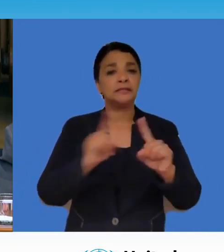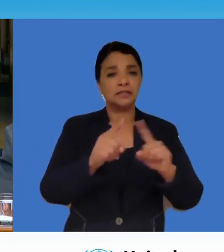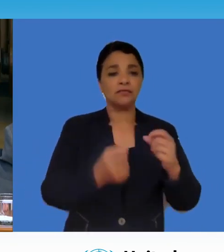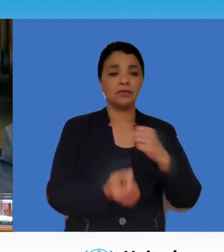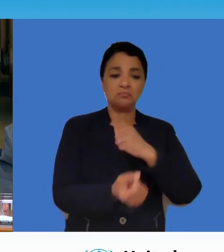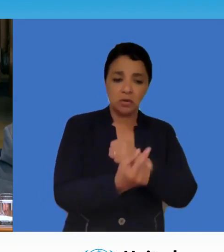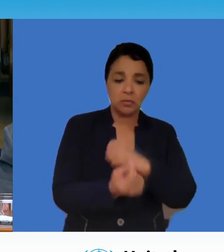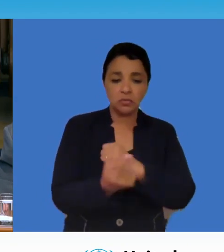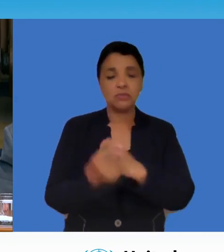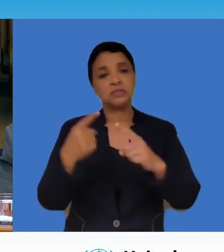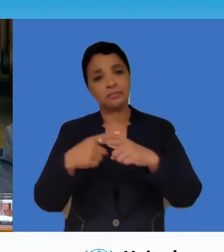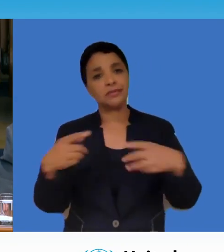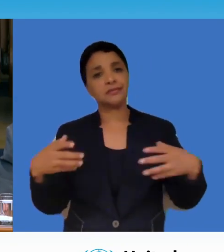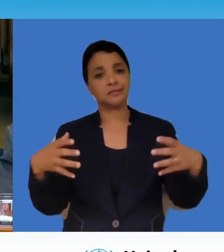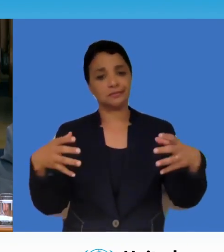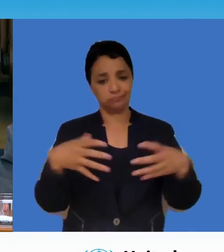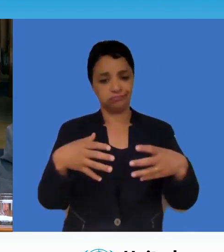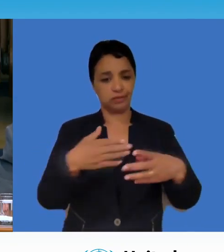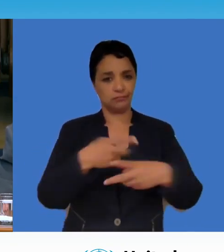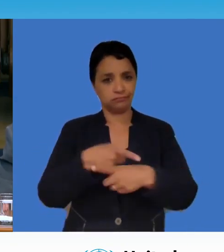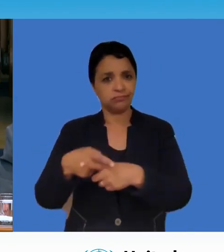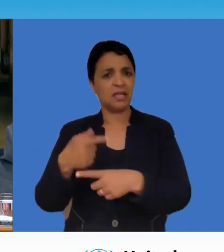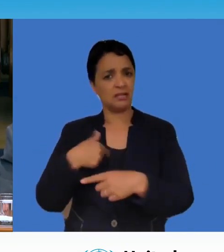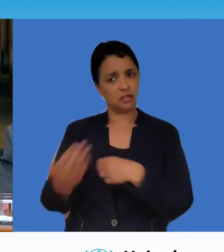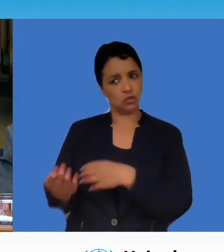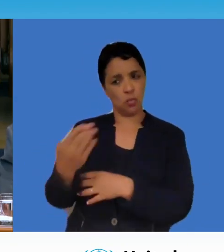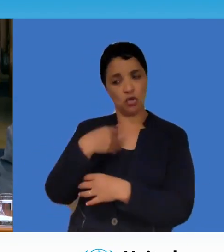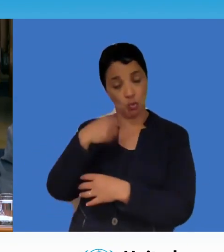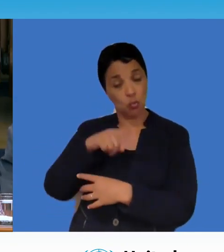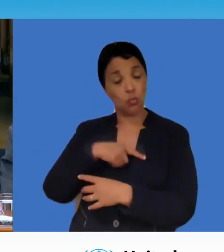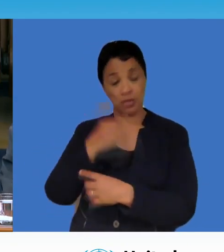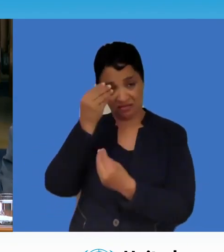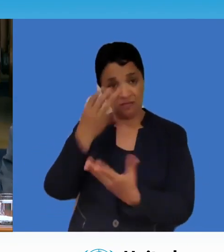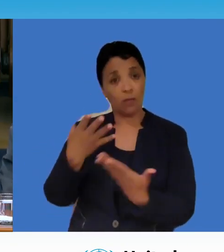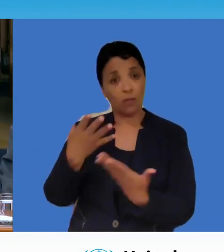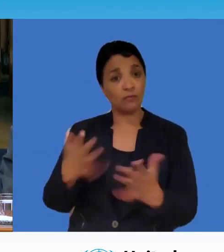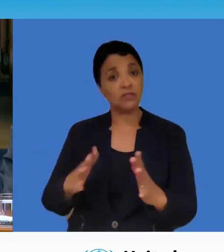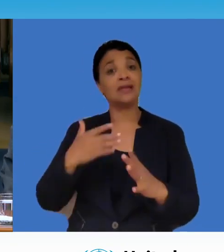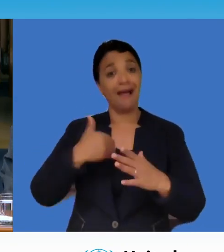cutting initiatives and economic opportunities um again this morning I noted our ongoing efforts